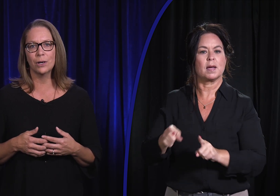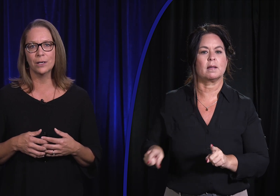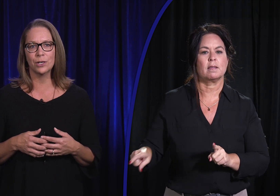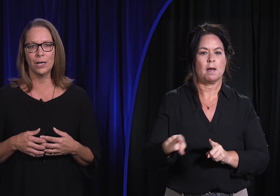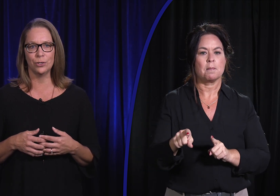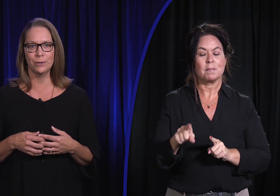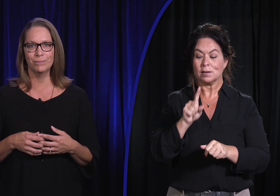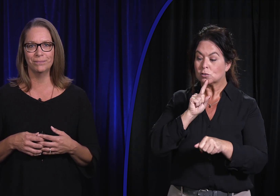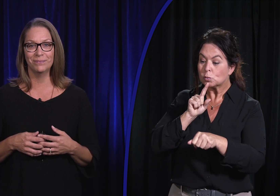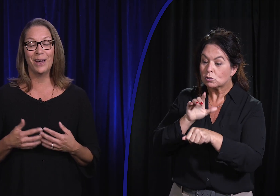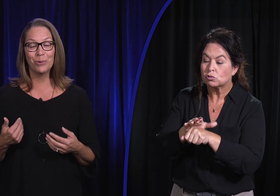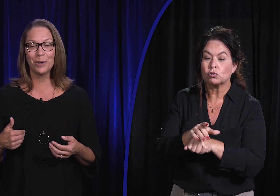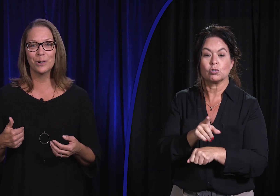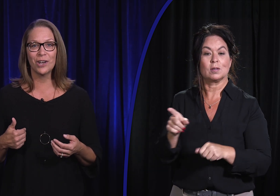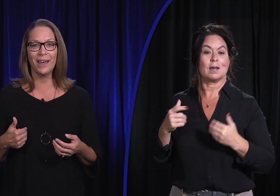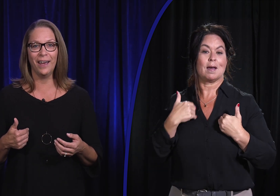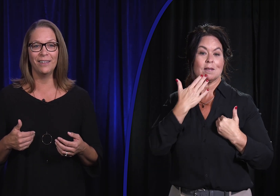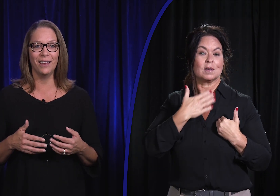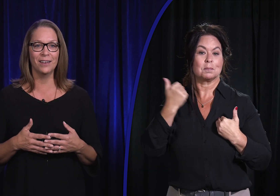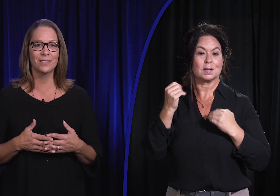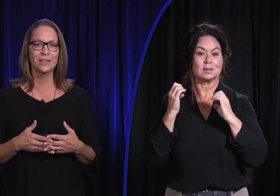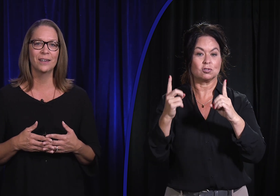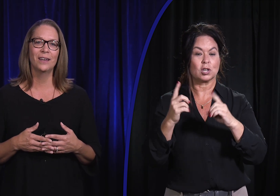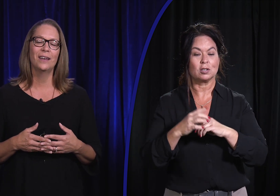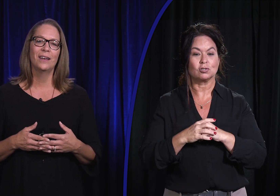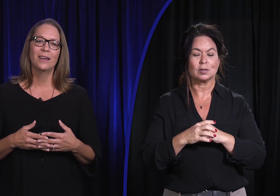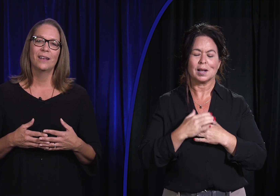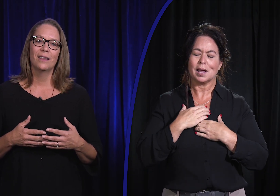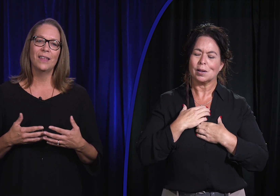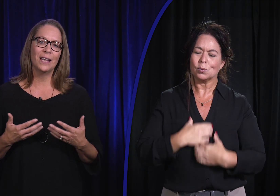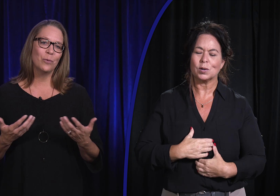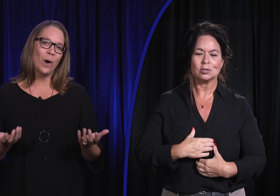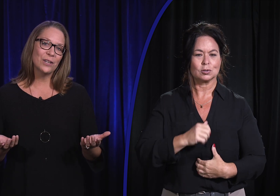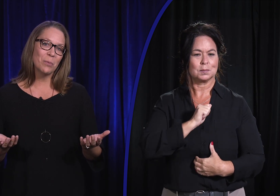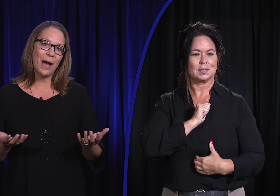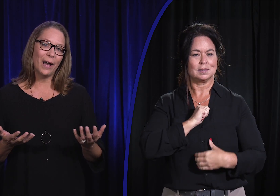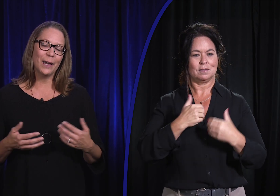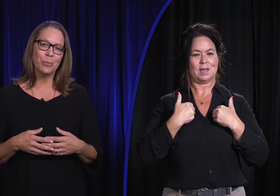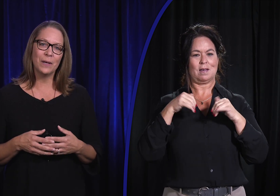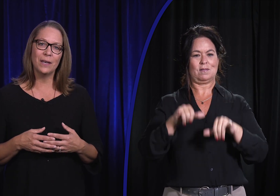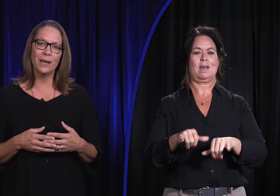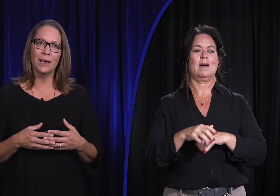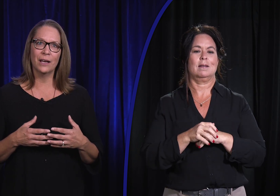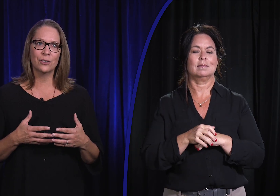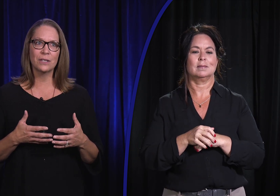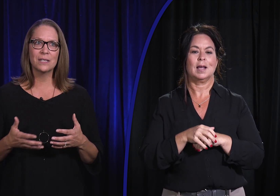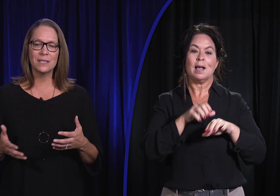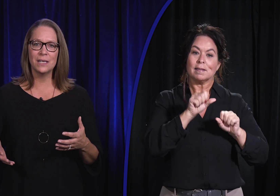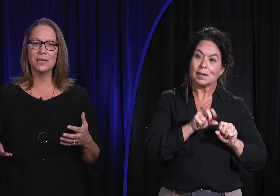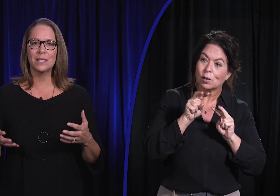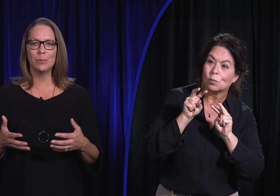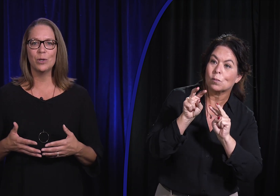a good education. I really wish I had that. They can watch a mock IEP and actually see a team using